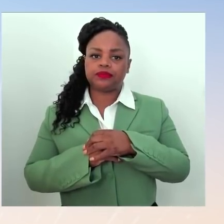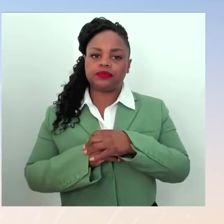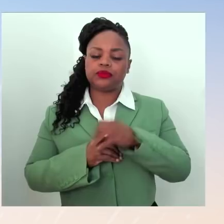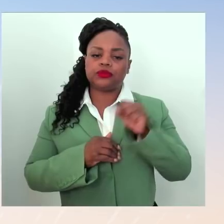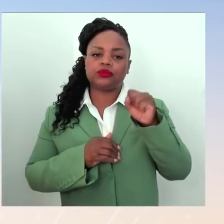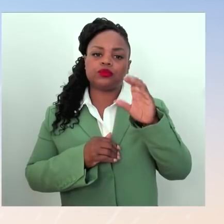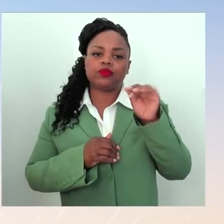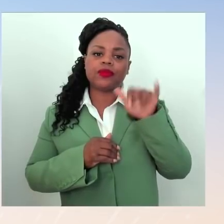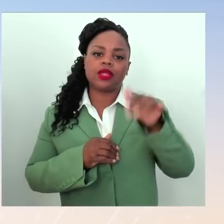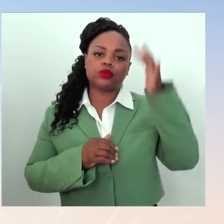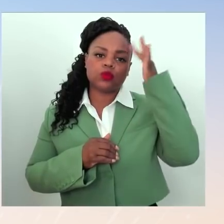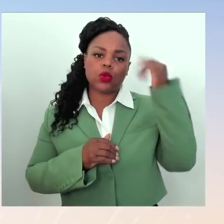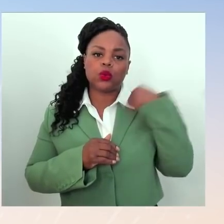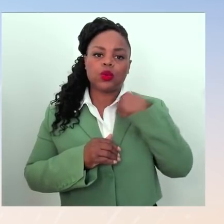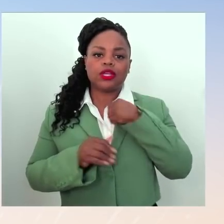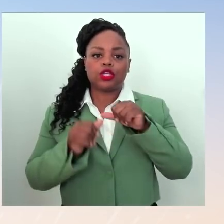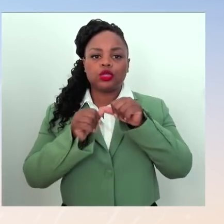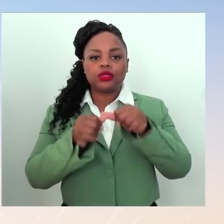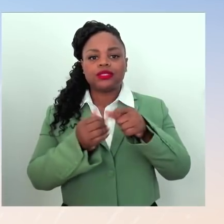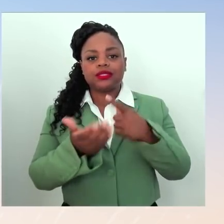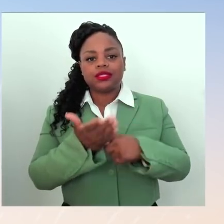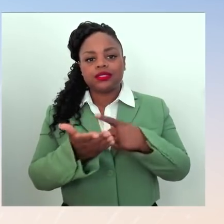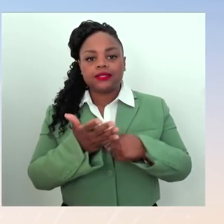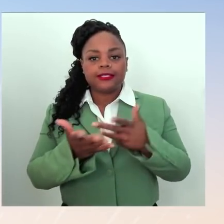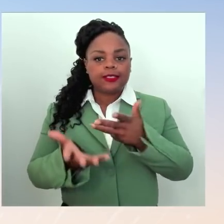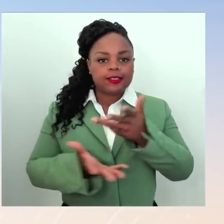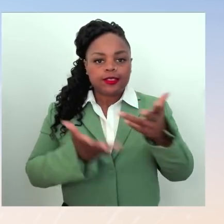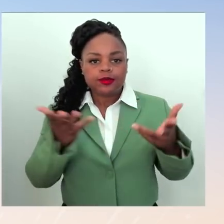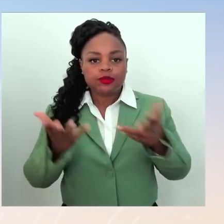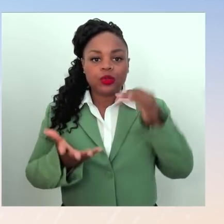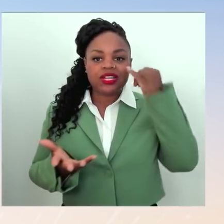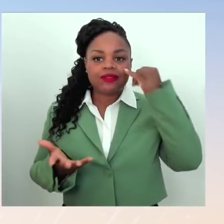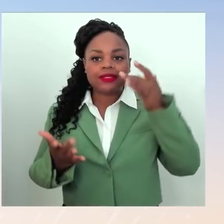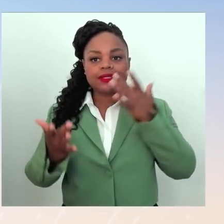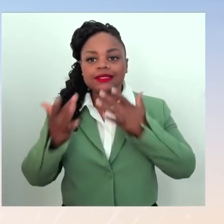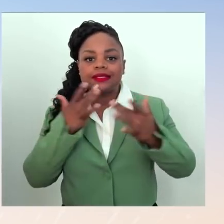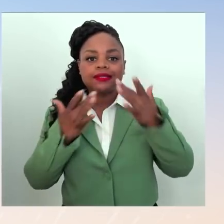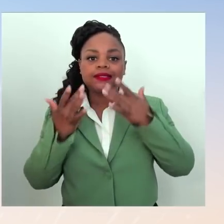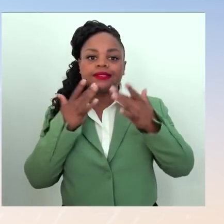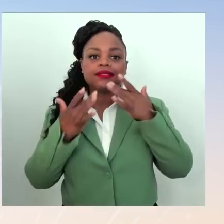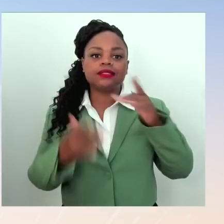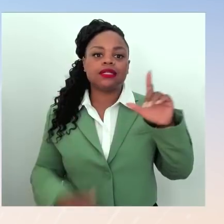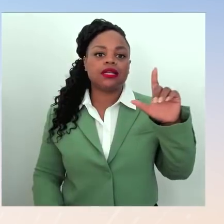And you are right, Andrea, as you well know, that even -- I mean, the Nord Stream 1, 2 threat aside,